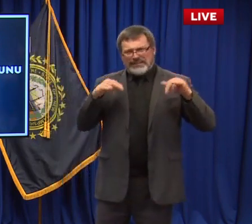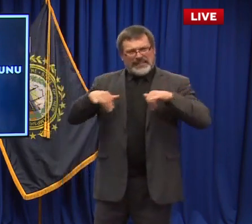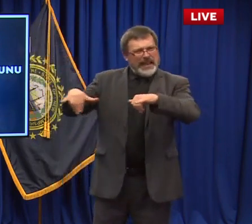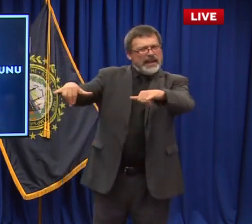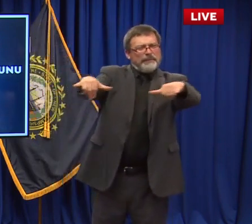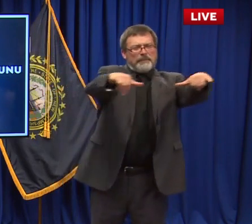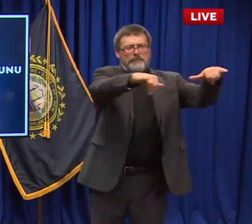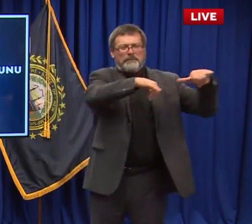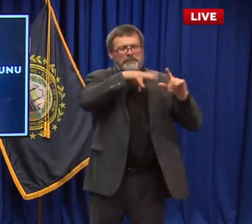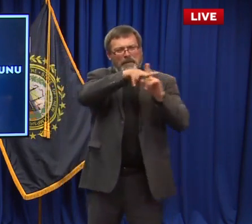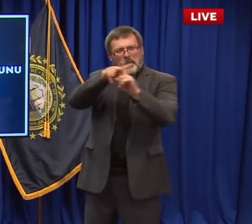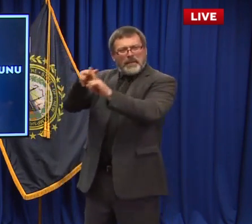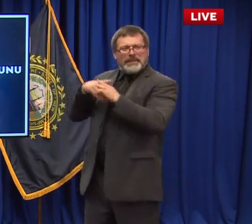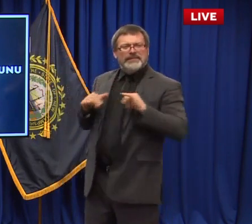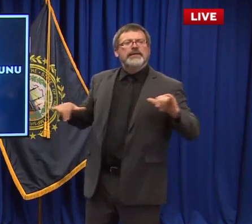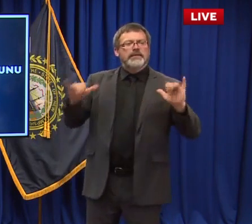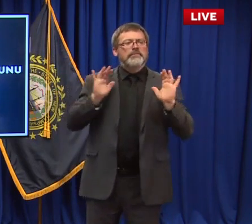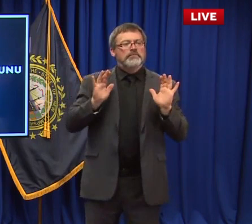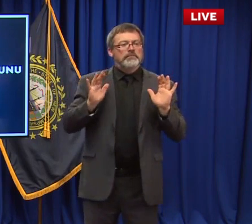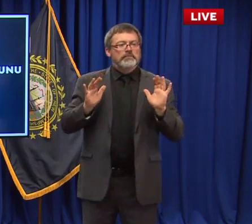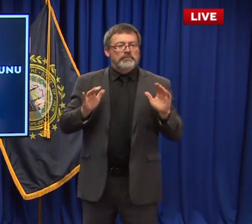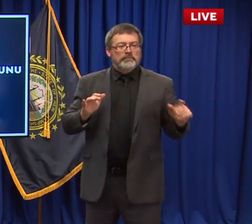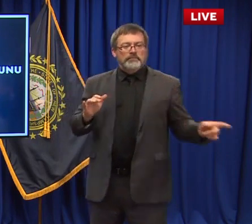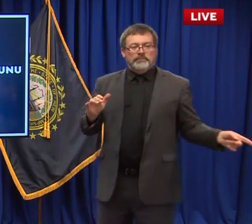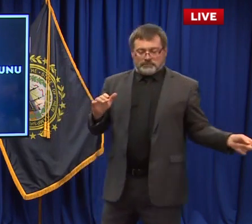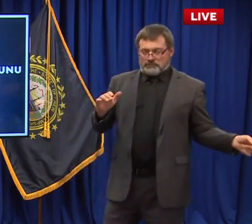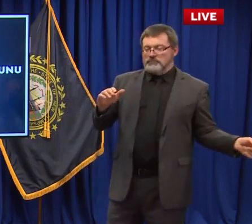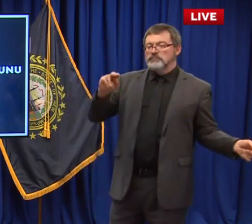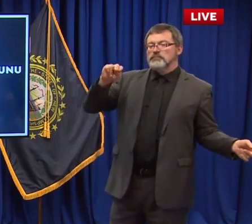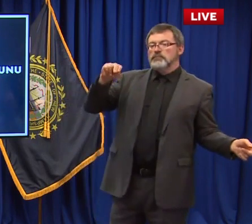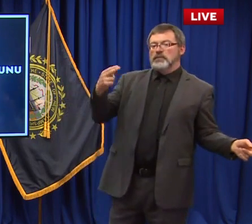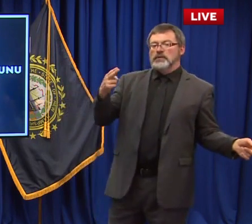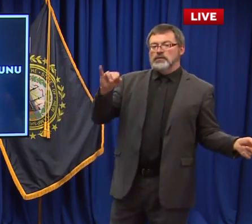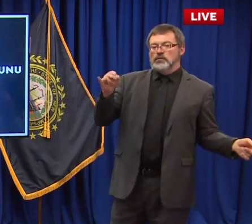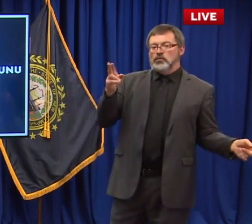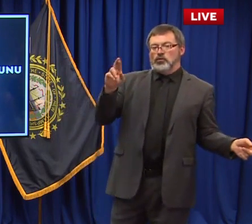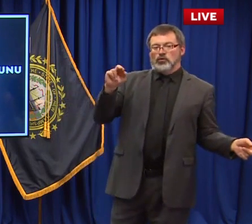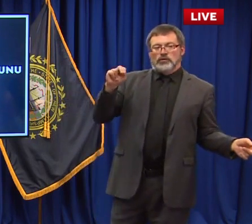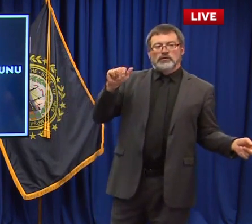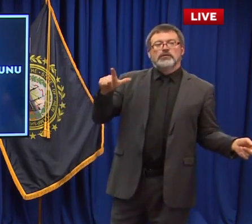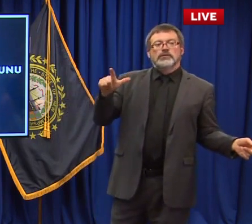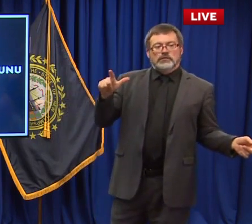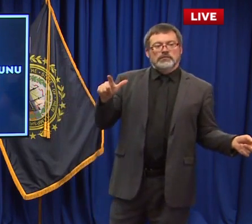EVERYONE IS TREATED THE SAME WITH THE SAME RESPECT IN THE SAME SENSE OF SECURITY.